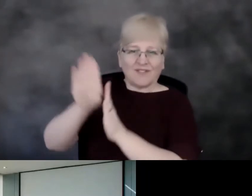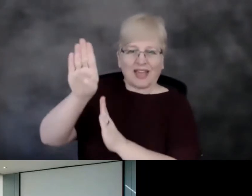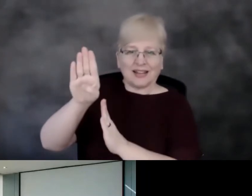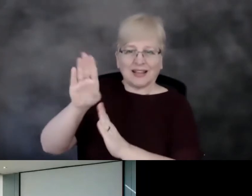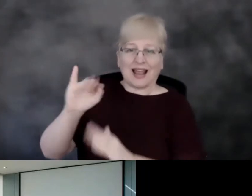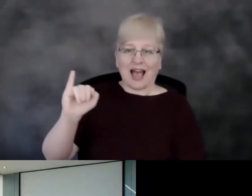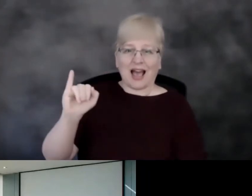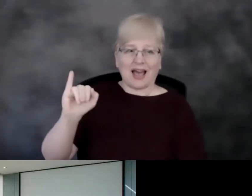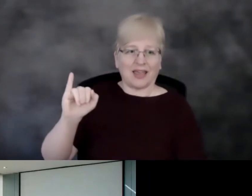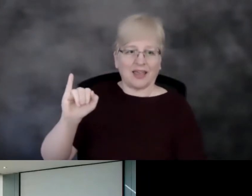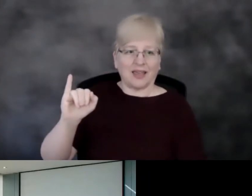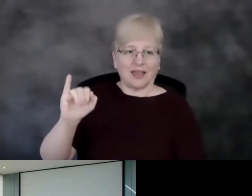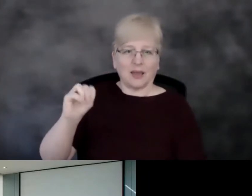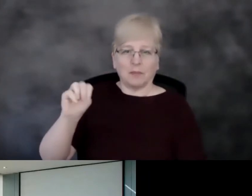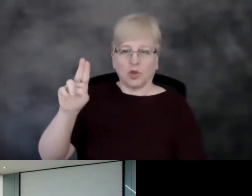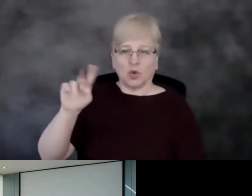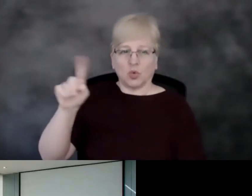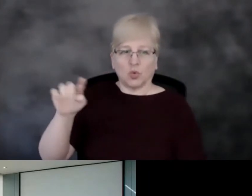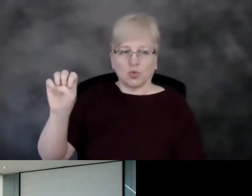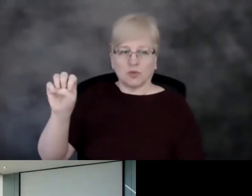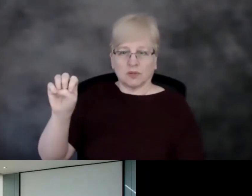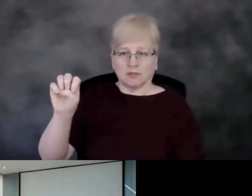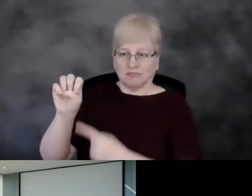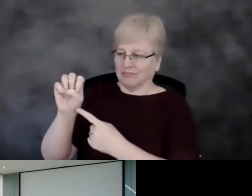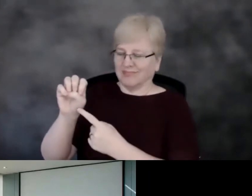brings 16:10:25 to us the interactive presentation